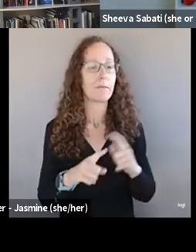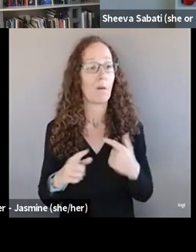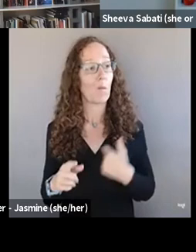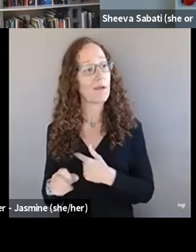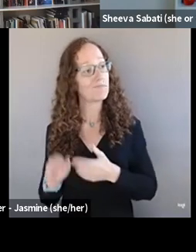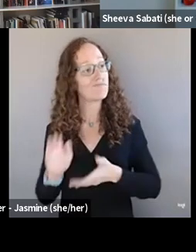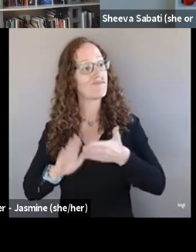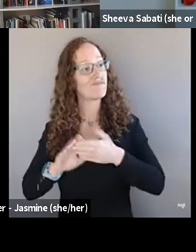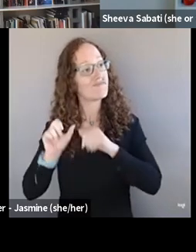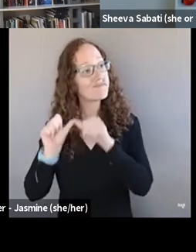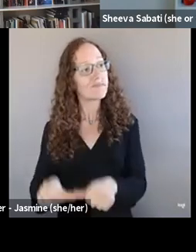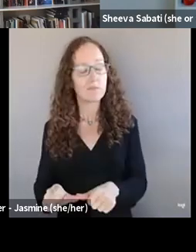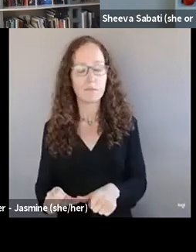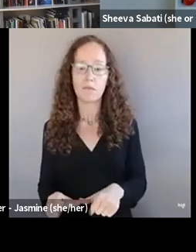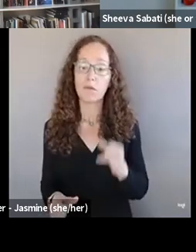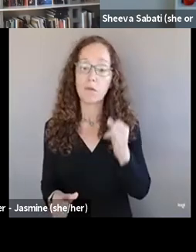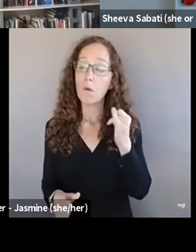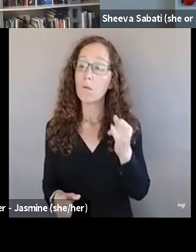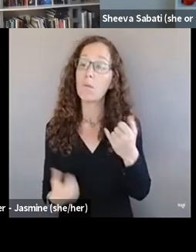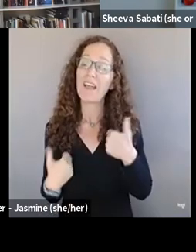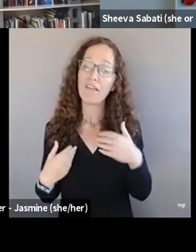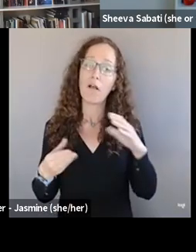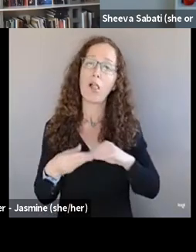if you think about white supremacy, which seems you know,